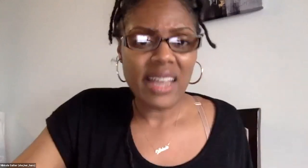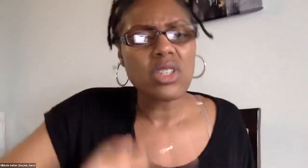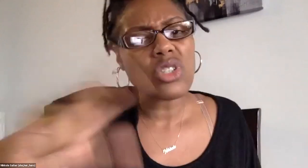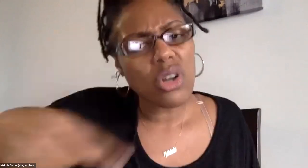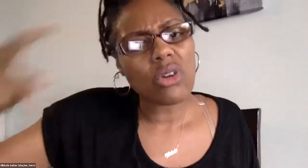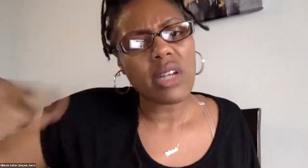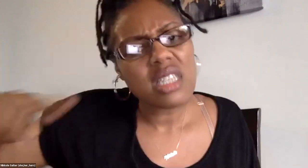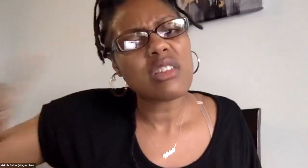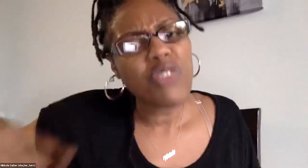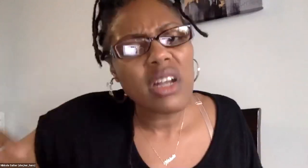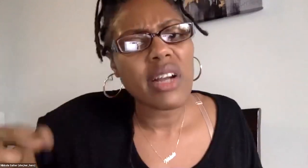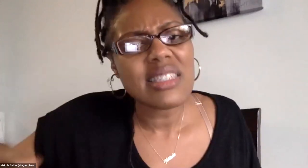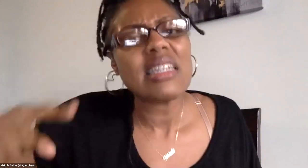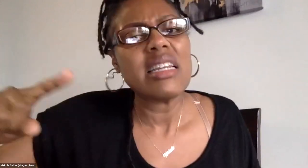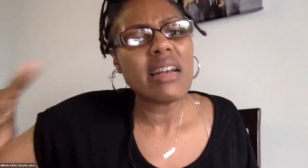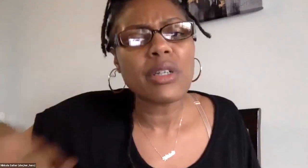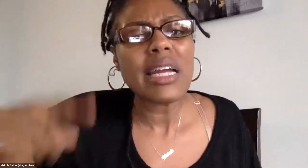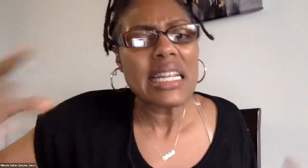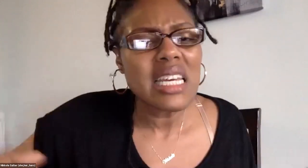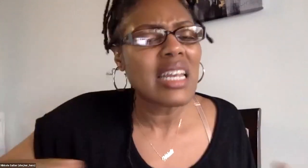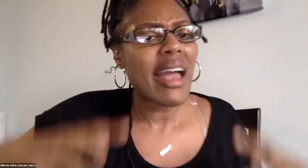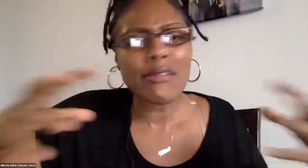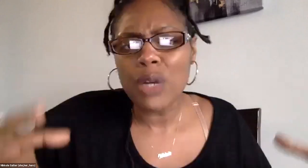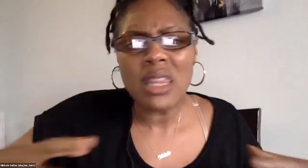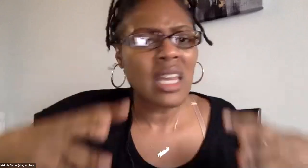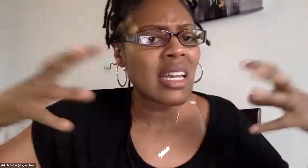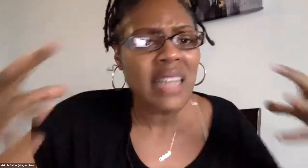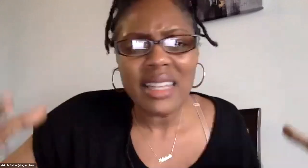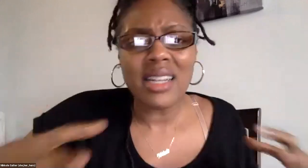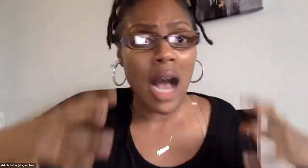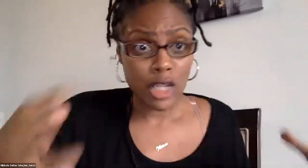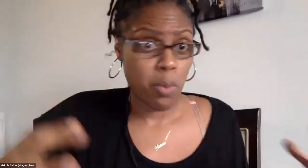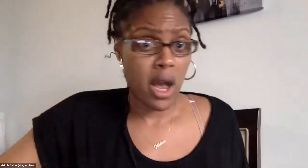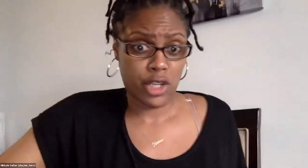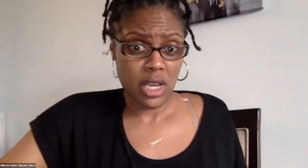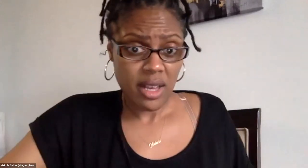It's a circle, it's a sphere. It's a never-ending, everything-connected hodgepodge.